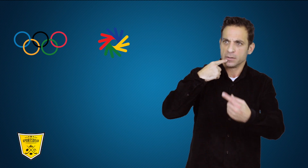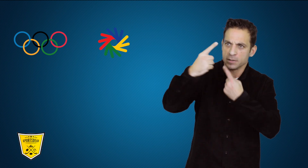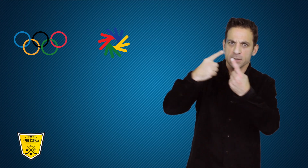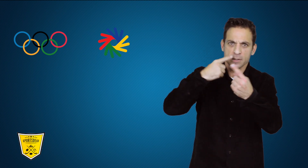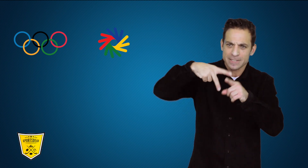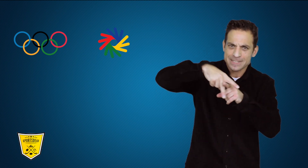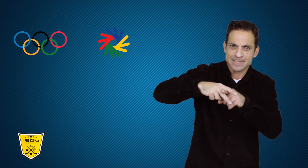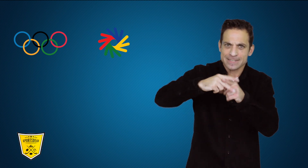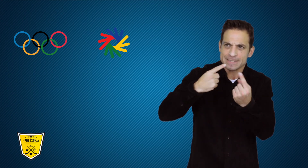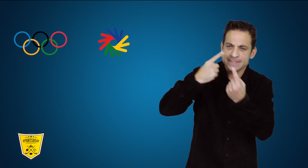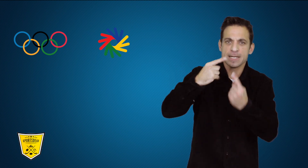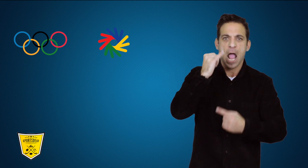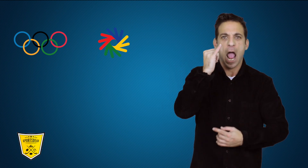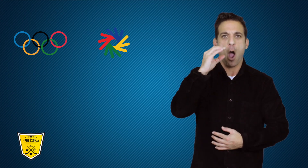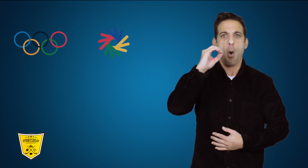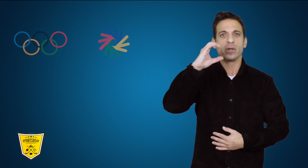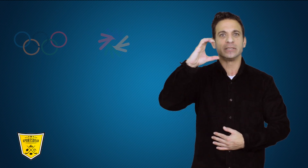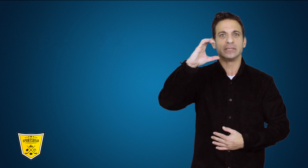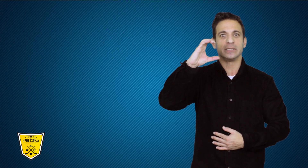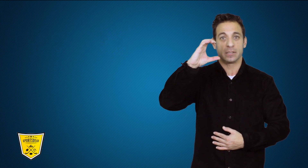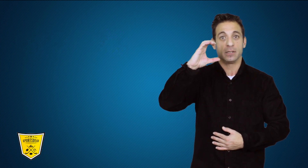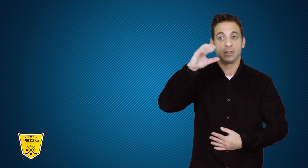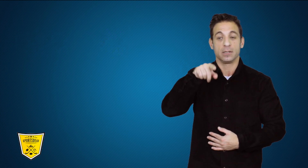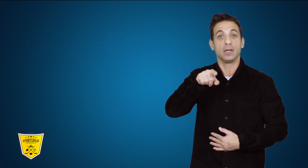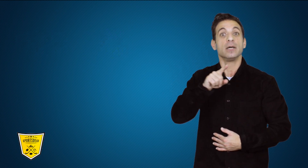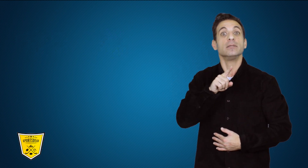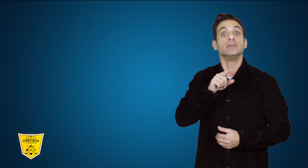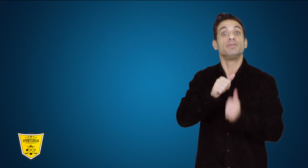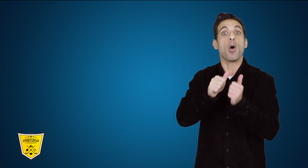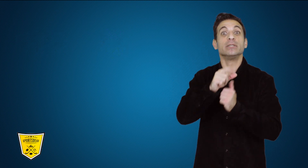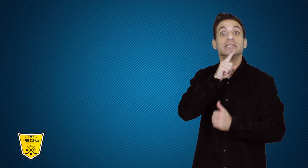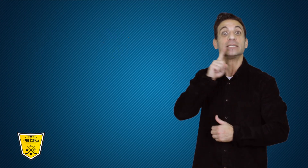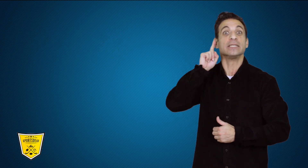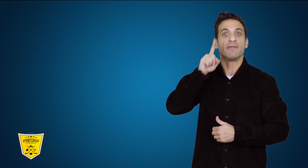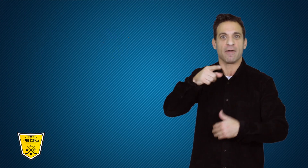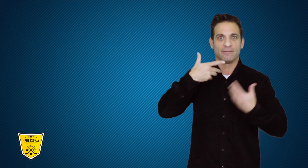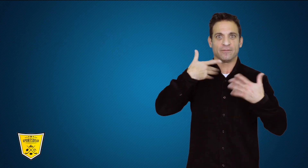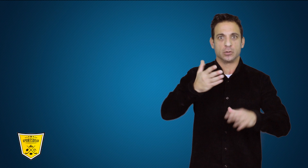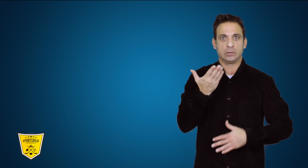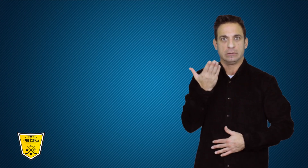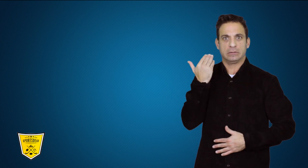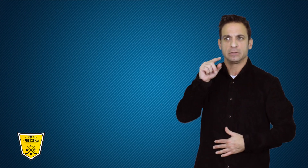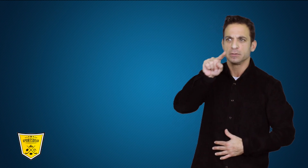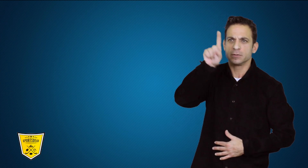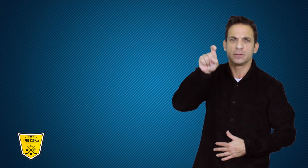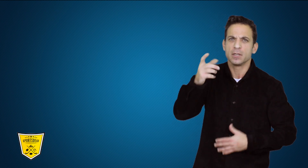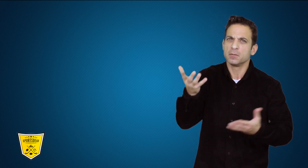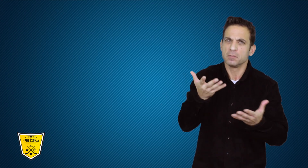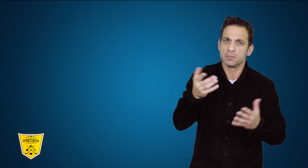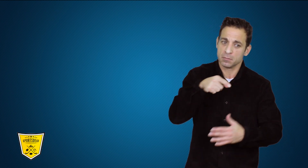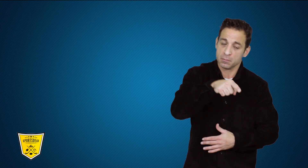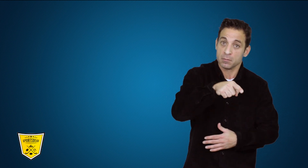When SportsDeaf asked the IOC recently which group was legitimate -